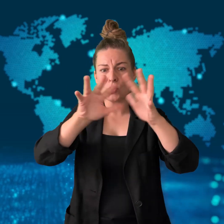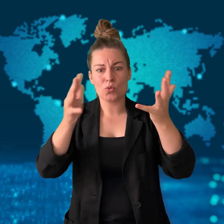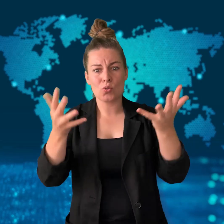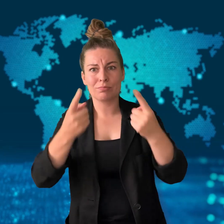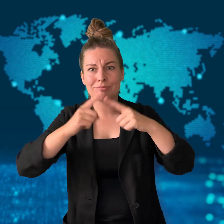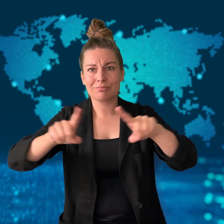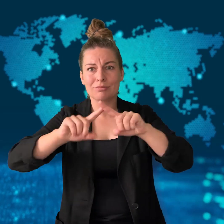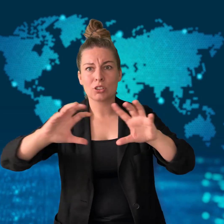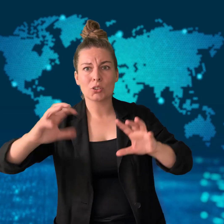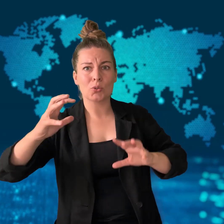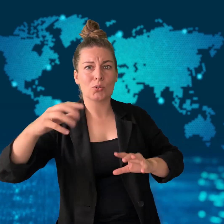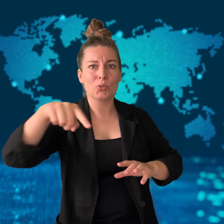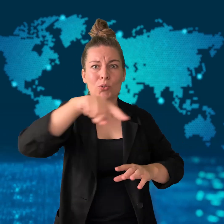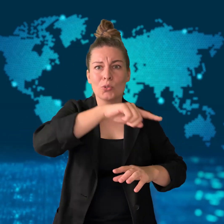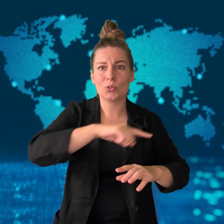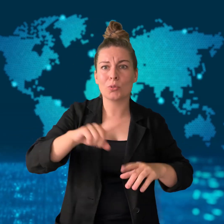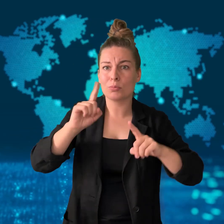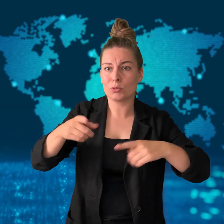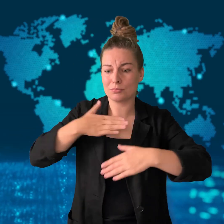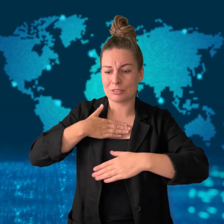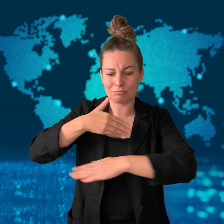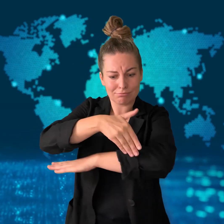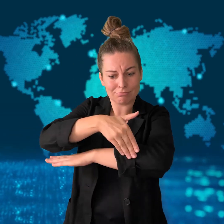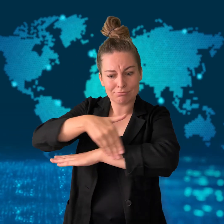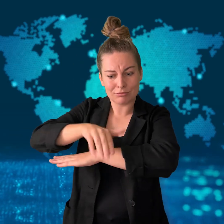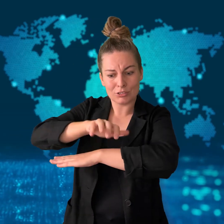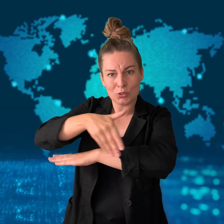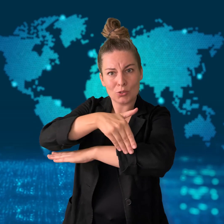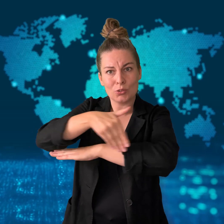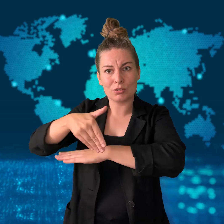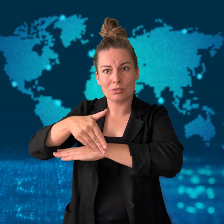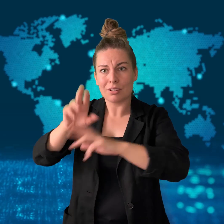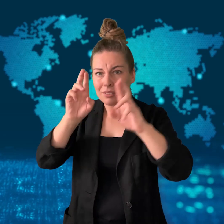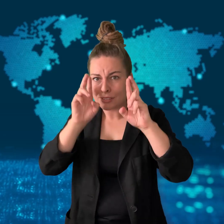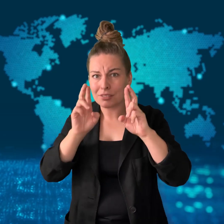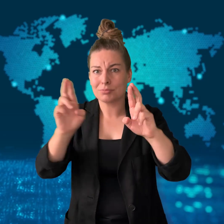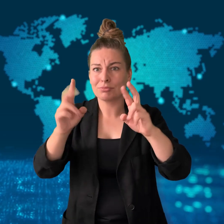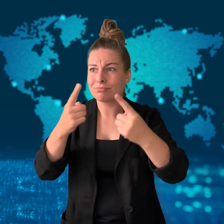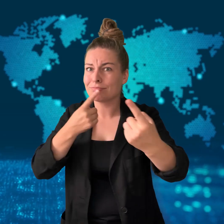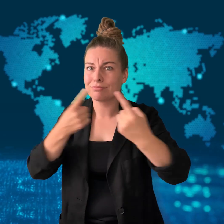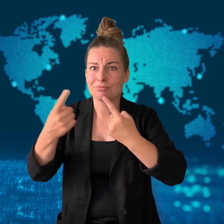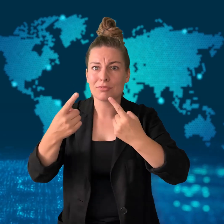calling for all members to respect the territorial sovereignty of